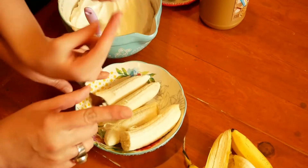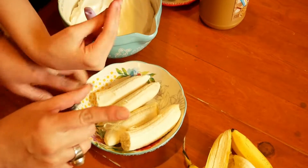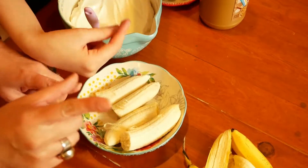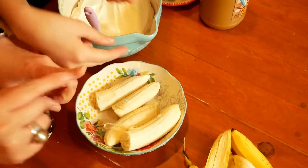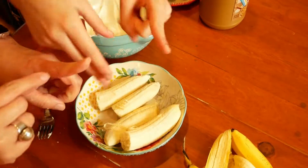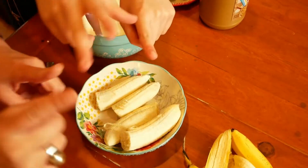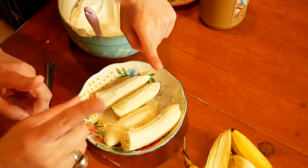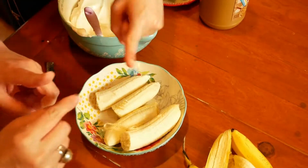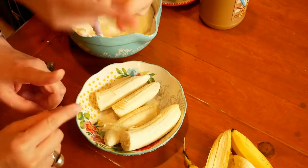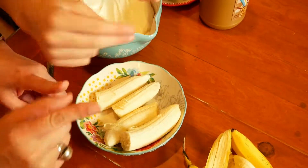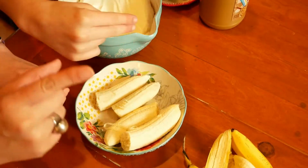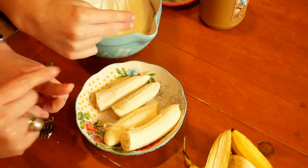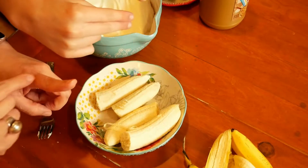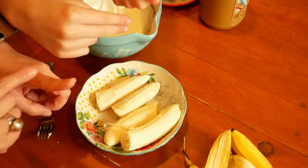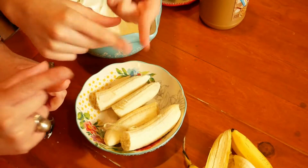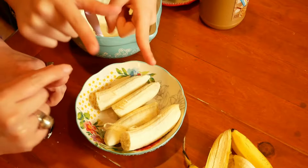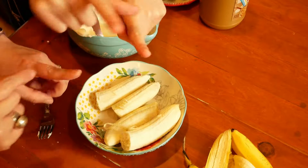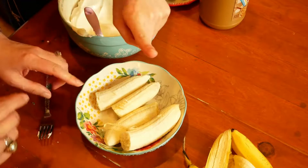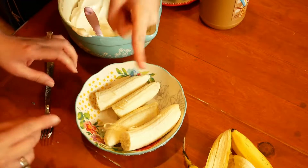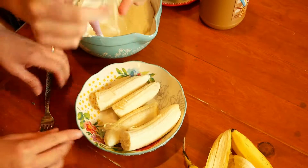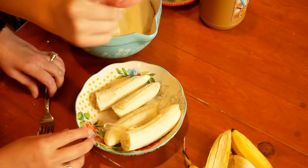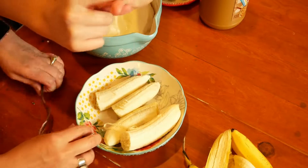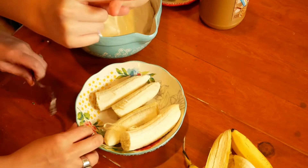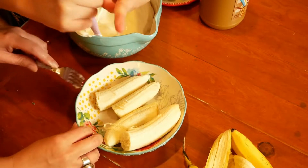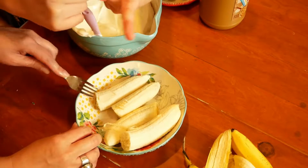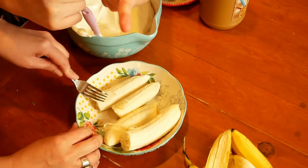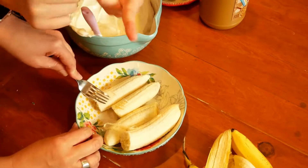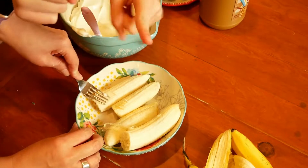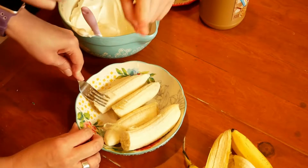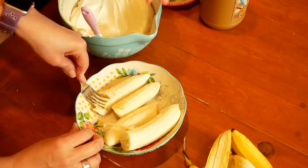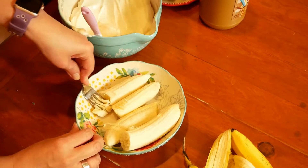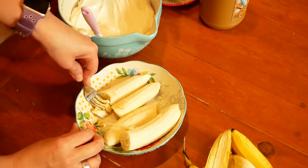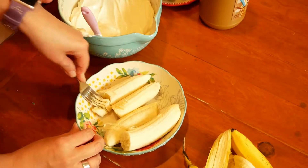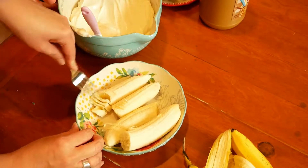you're opening a banana you're pulling it down and that is the sign for banana so you're going